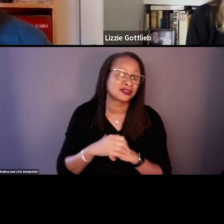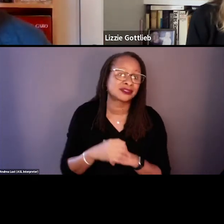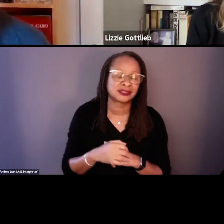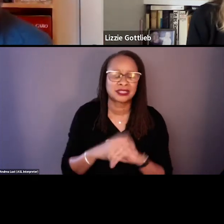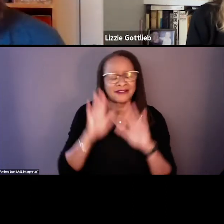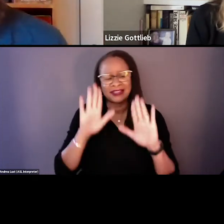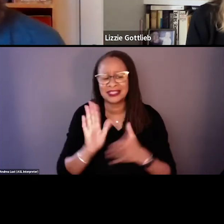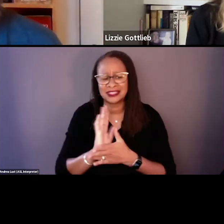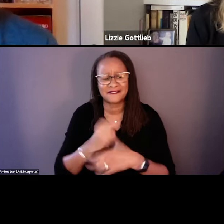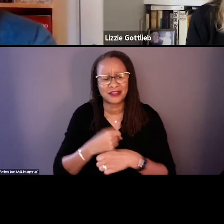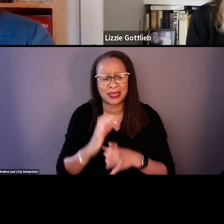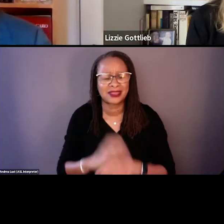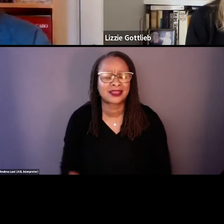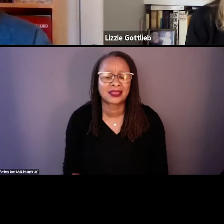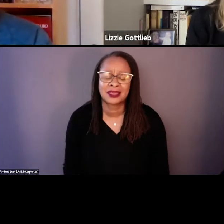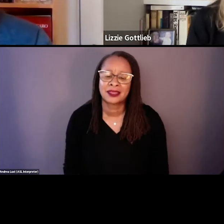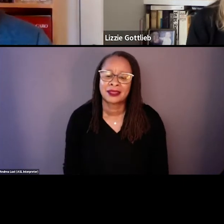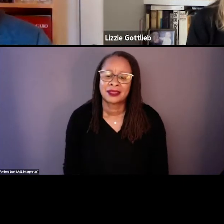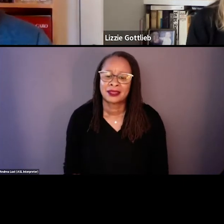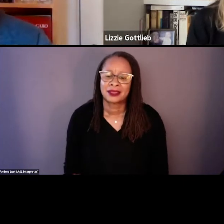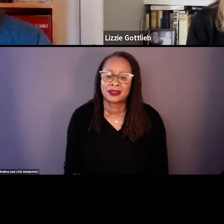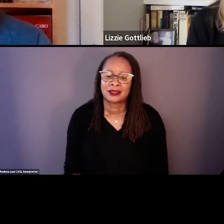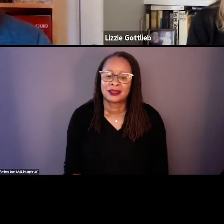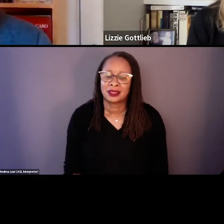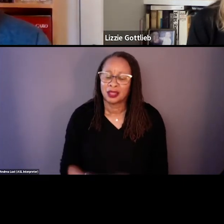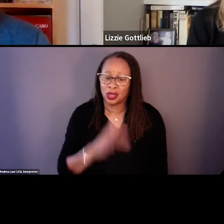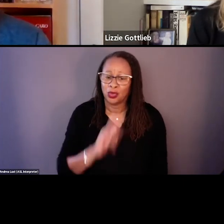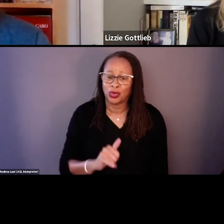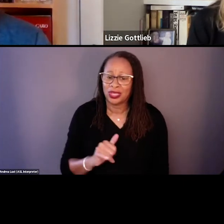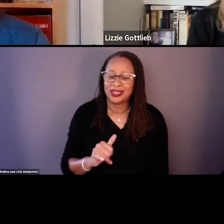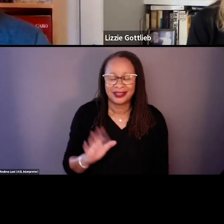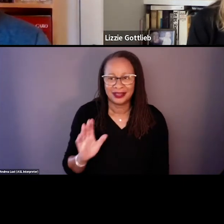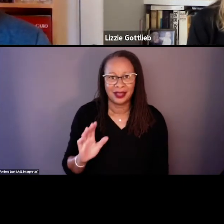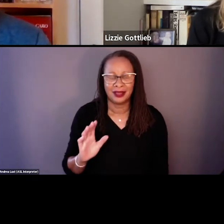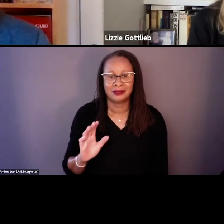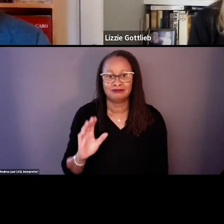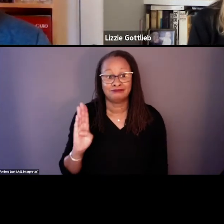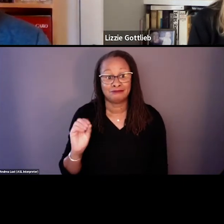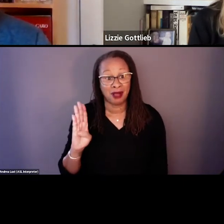I mean, that's, like, just fantastic filmmaking. Yeah, that must have been really- I mean, he's so boyish in the- in Austin.